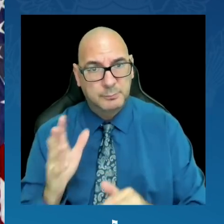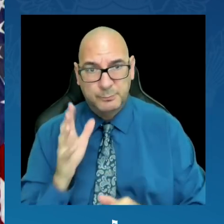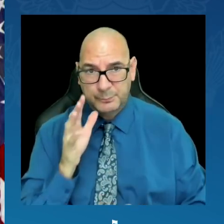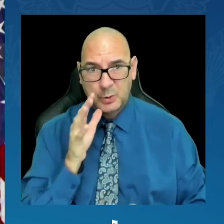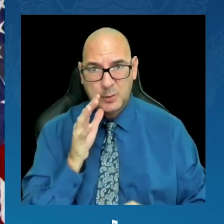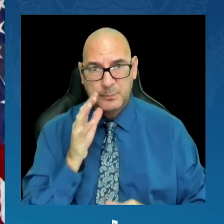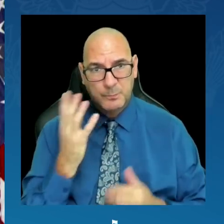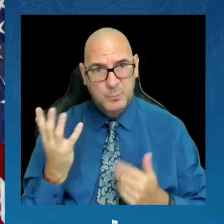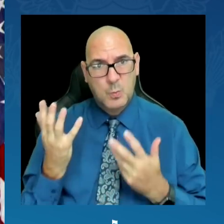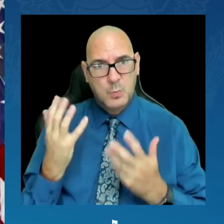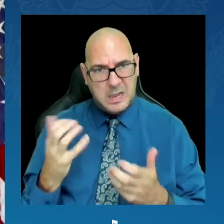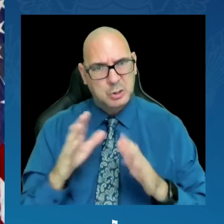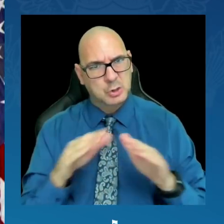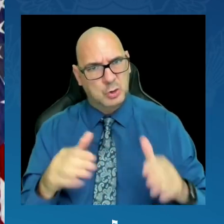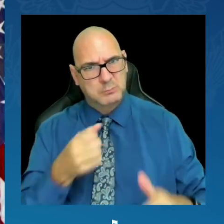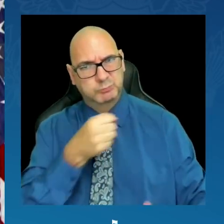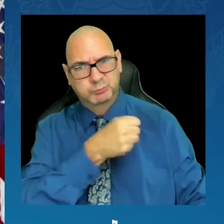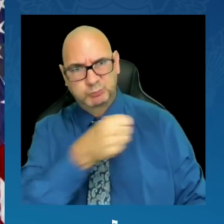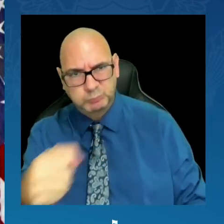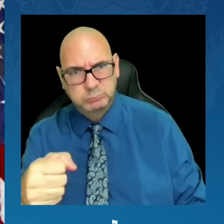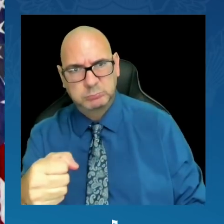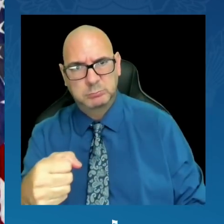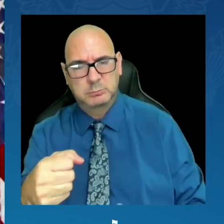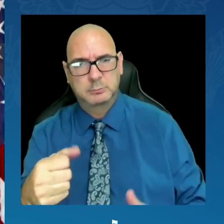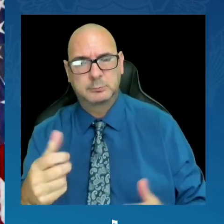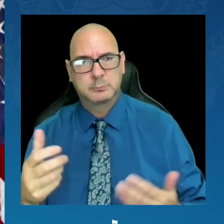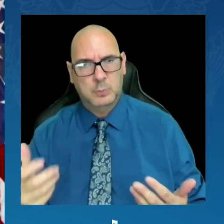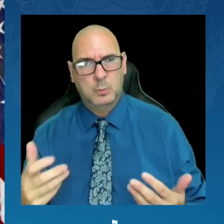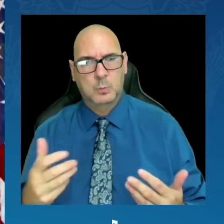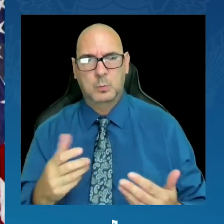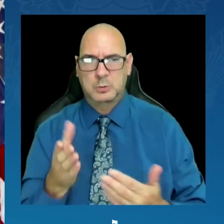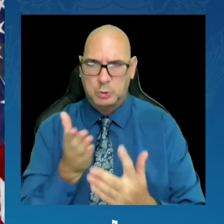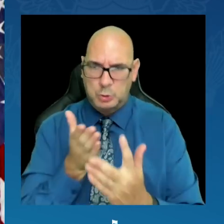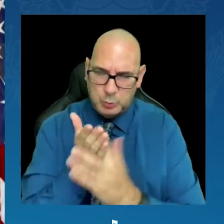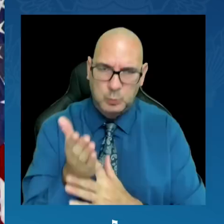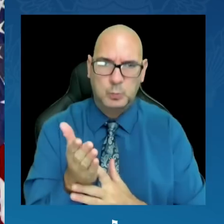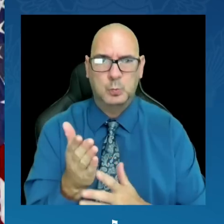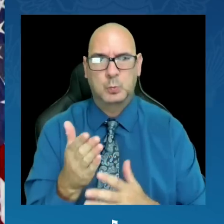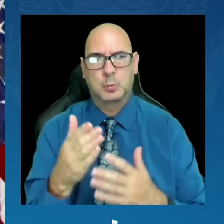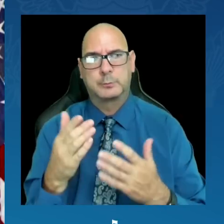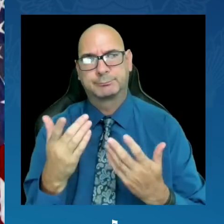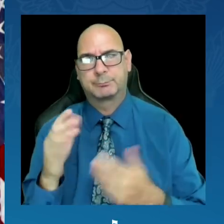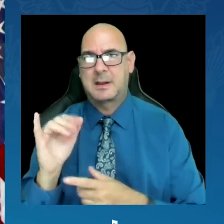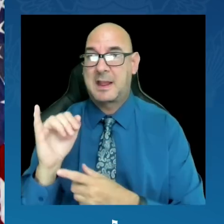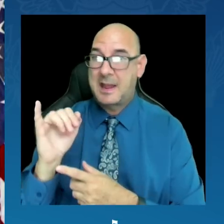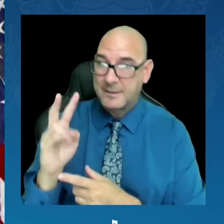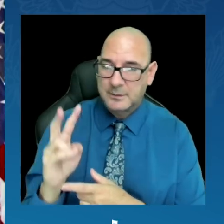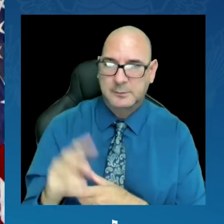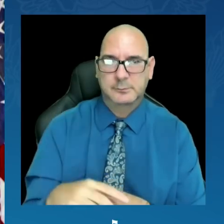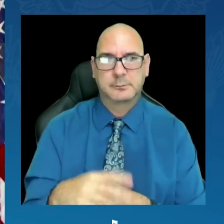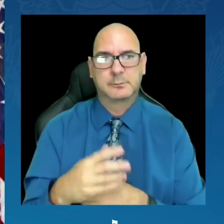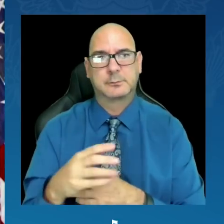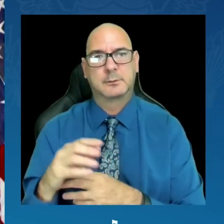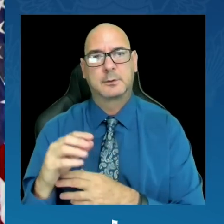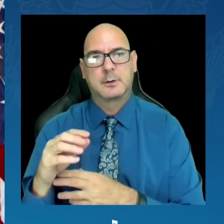and she went through fertilization, in vitro fertilization, and we were all pulling for her.